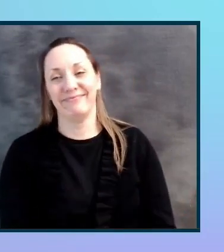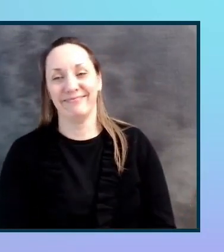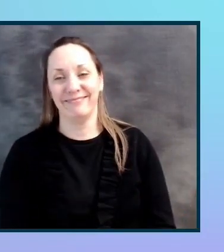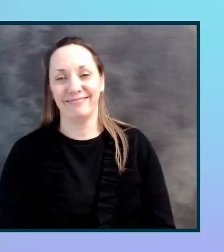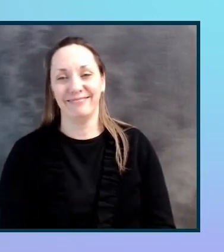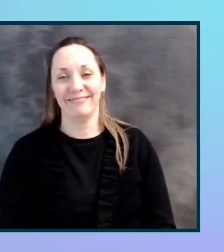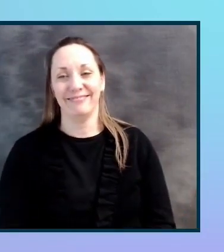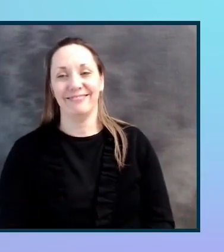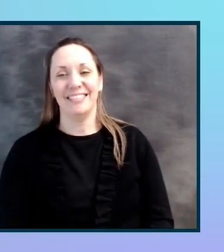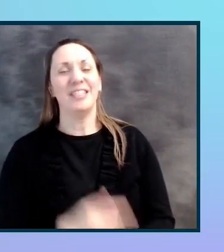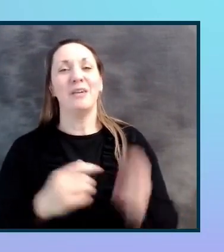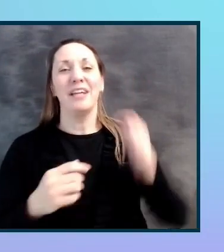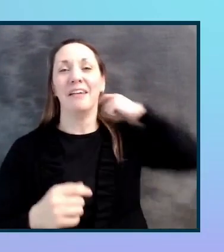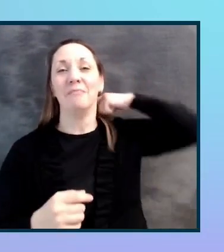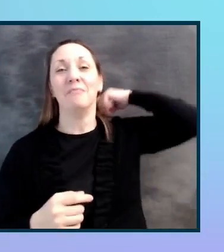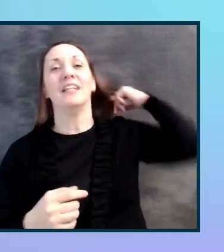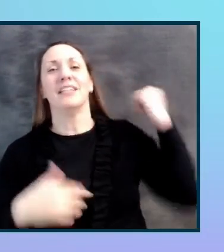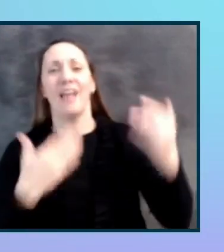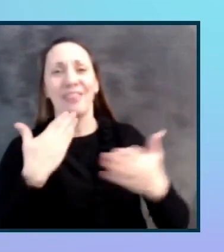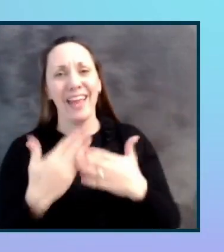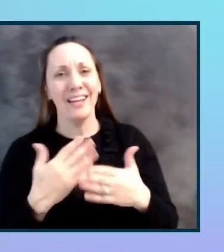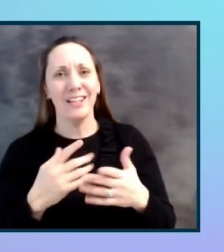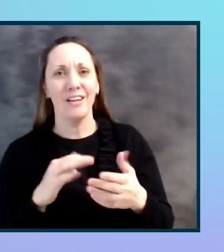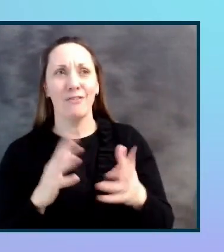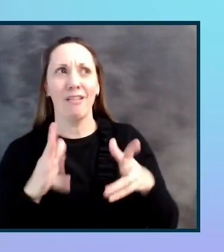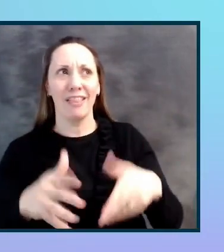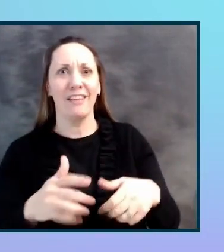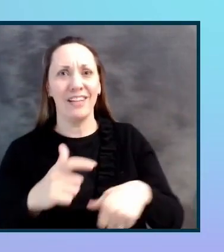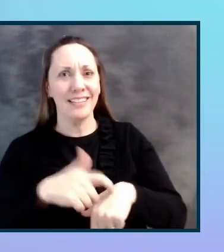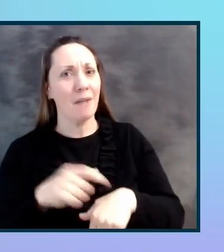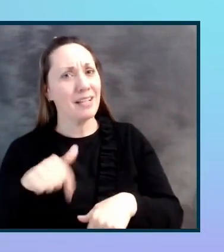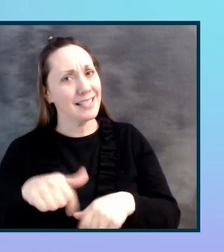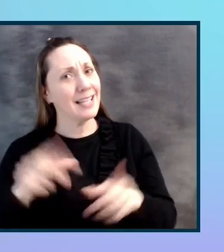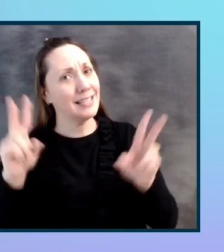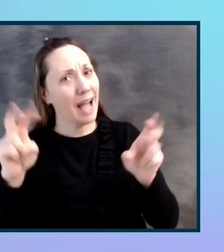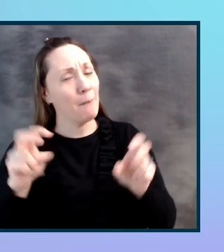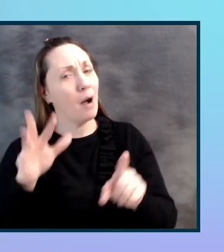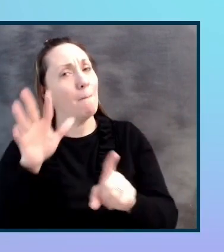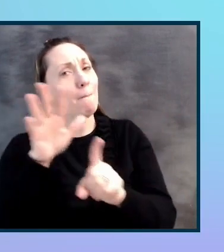So yeah, let's get right into it. Thank you for leaving time 'cause this is a popular topic and we have a lot of questions.